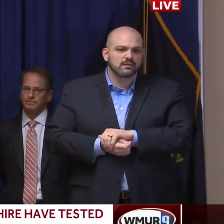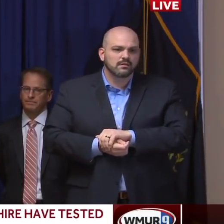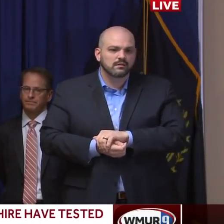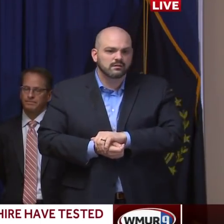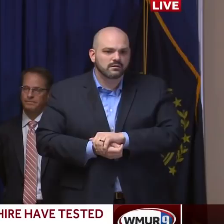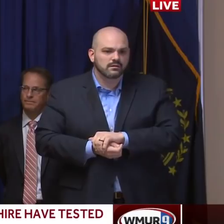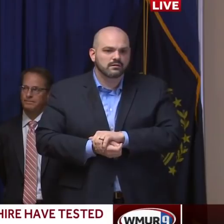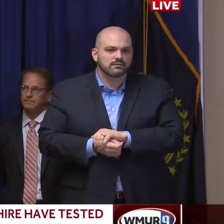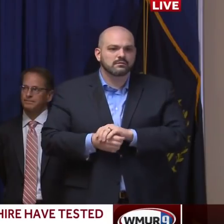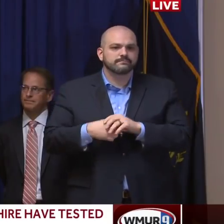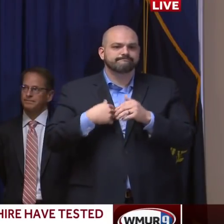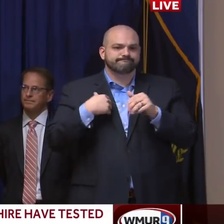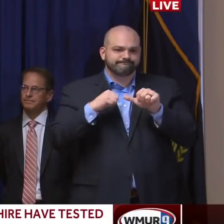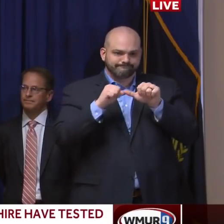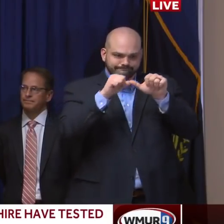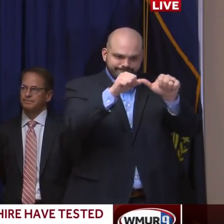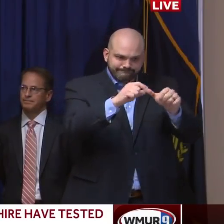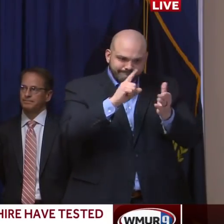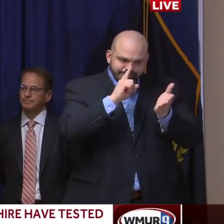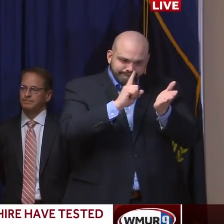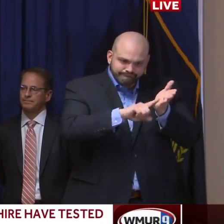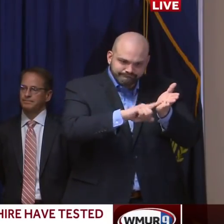THAT IS A GREAT QUESTION.